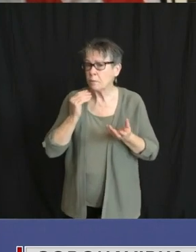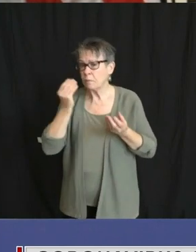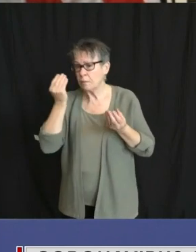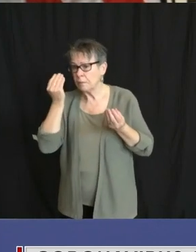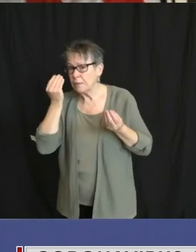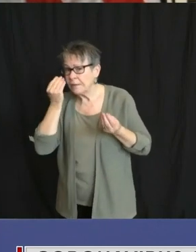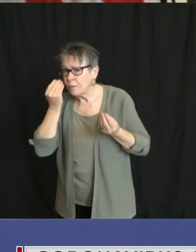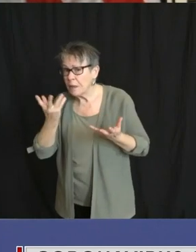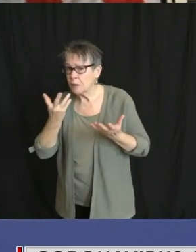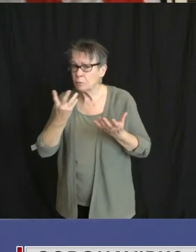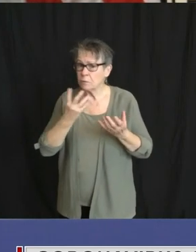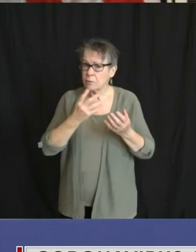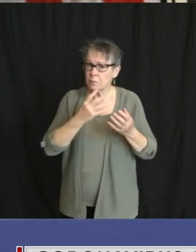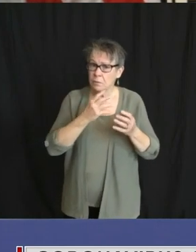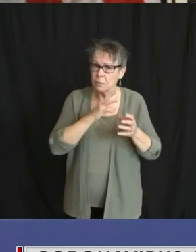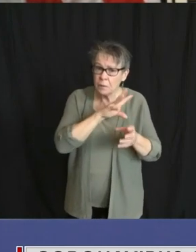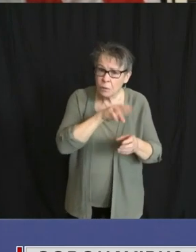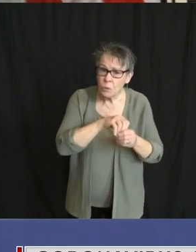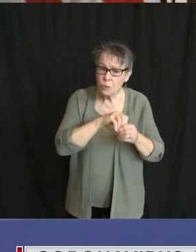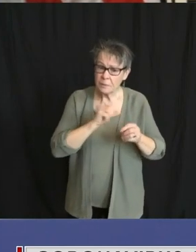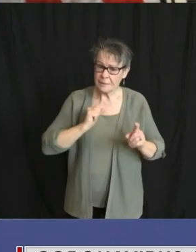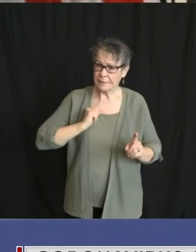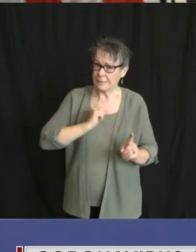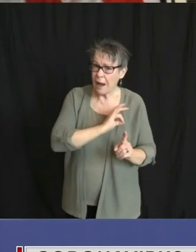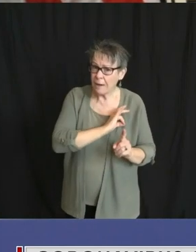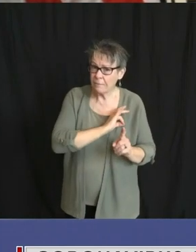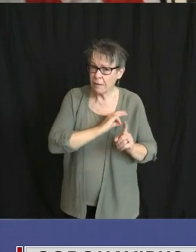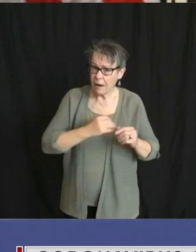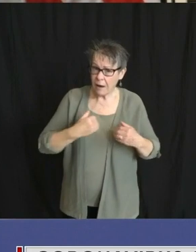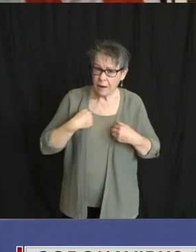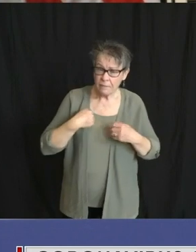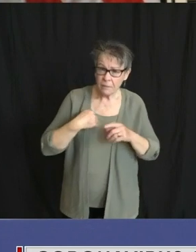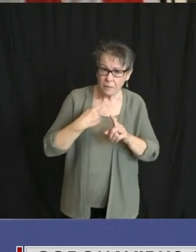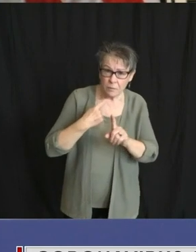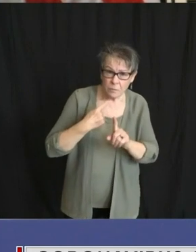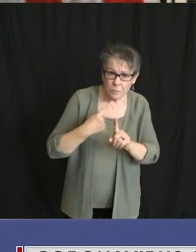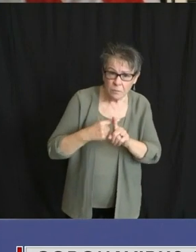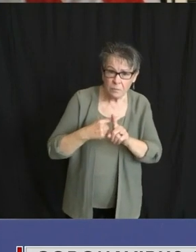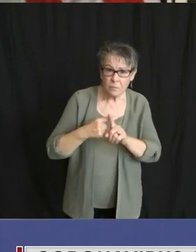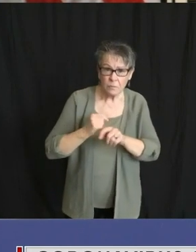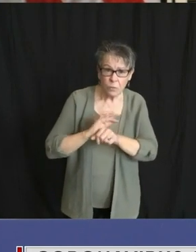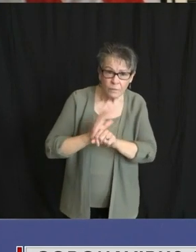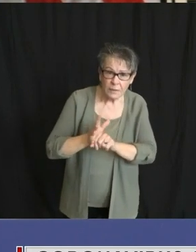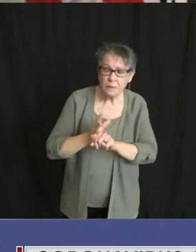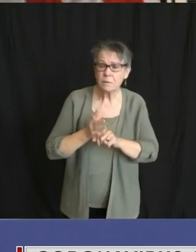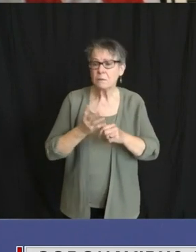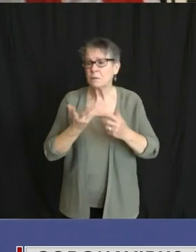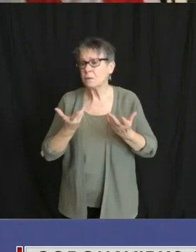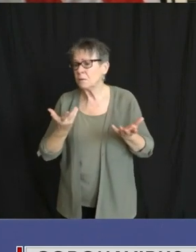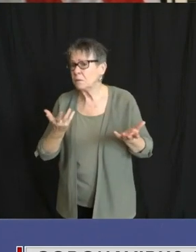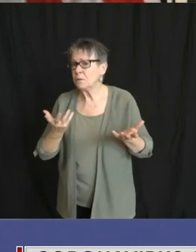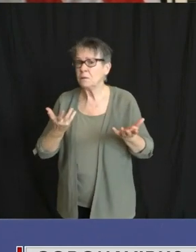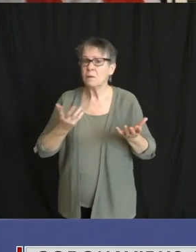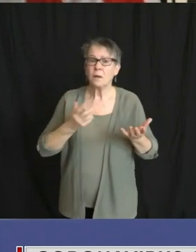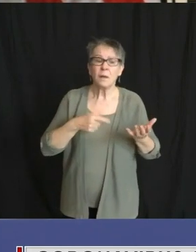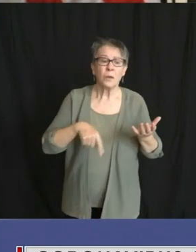DOES IT INCLUDE BOTH STAFF AND RESIDENTS OR JUST RESIDENTS? DO YOU HAVE ANY COMMENTS ON THE